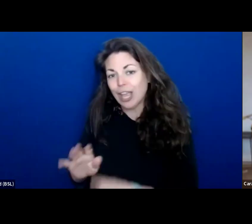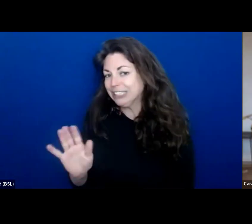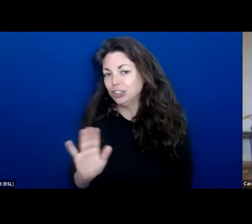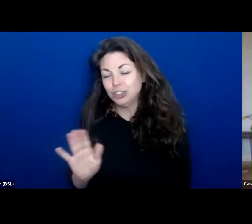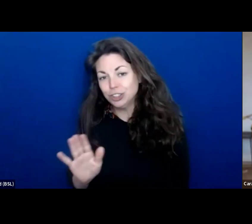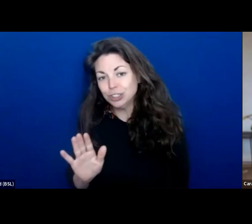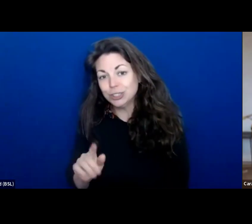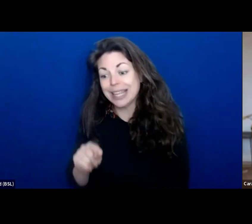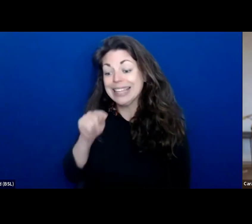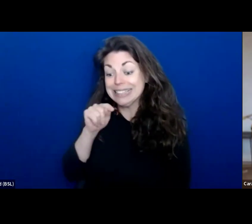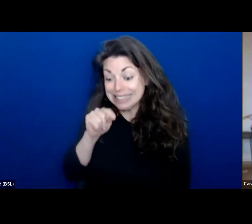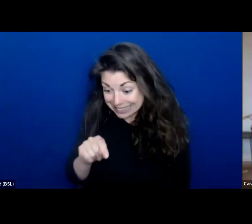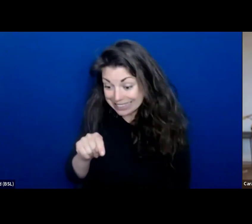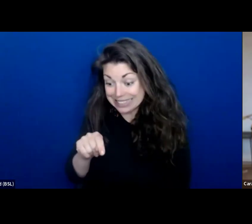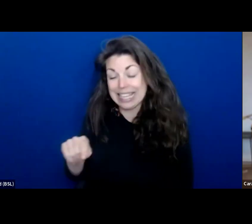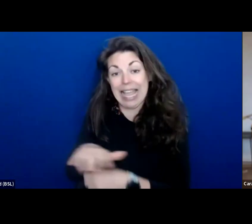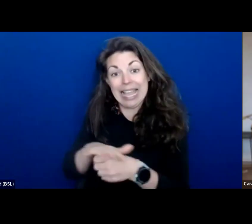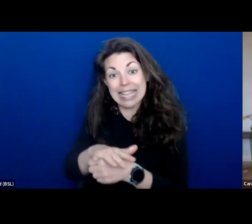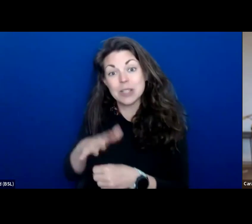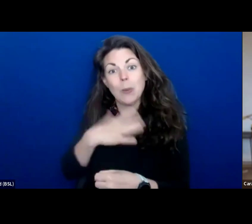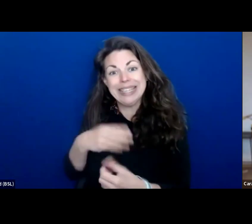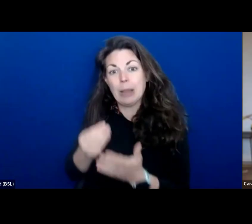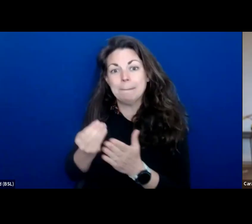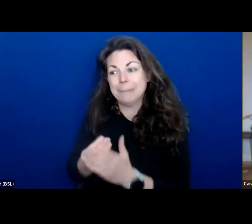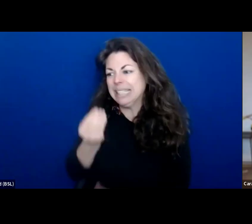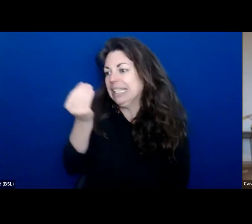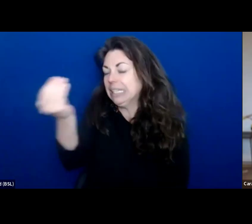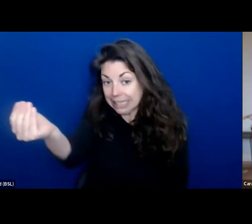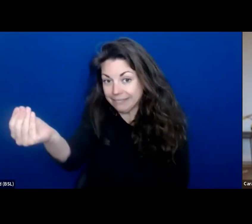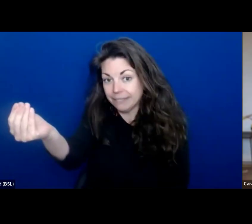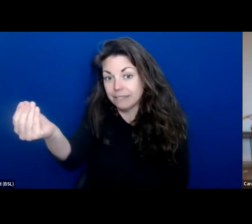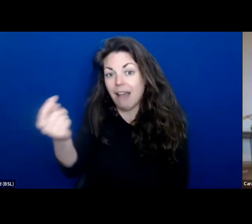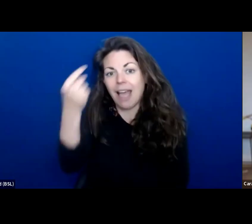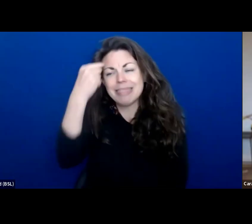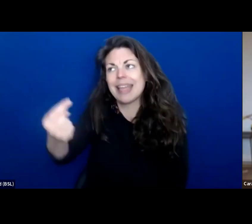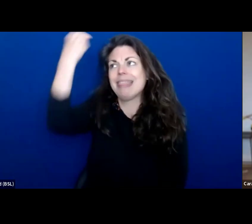we had to donate money, probably something about $12 at the time, which to a six-year-old is